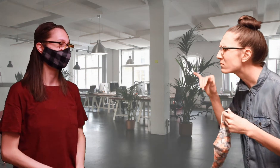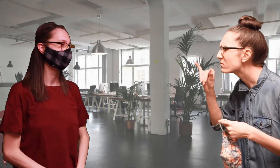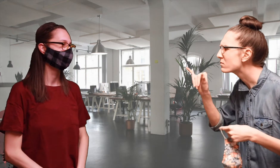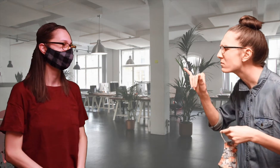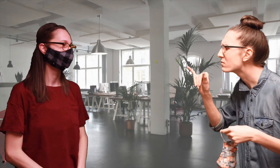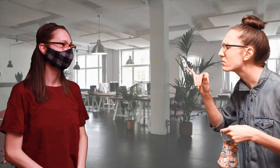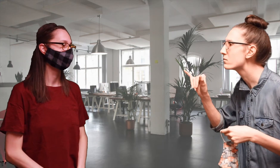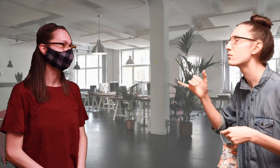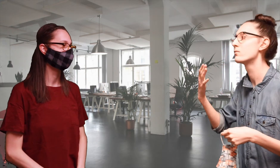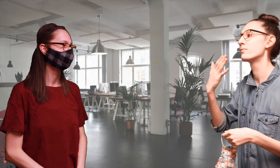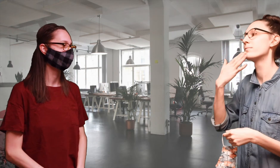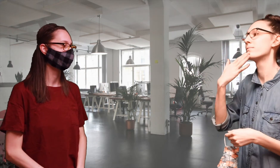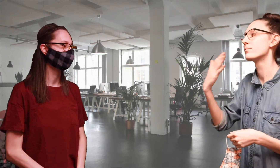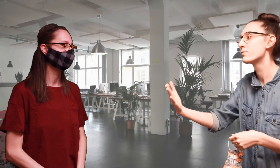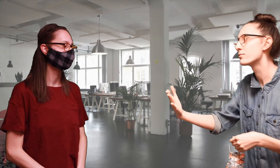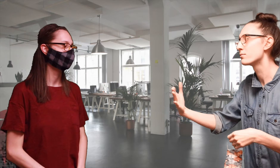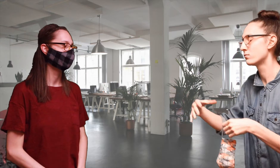Oh I see. Thank you